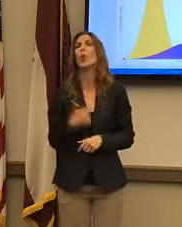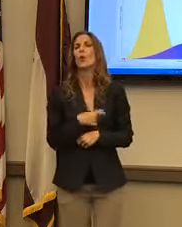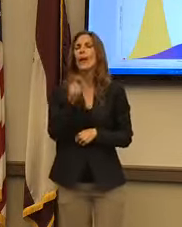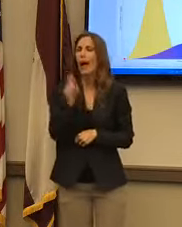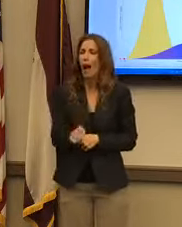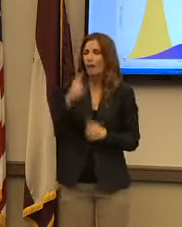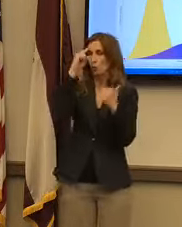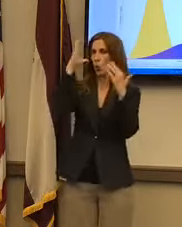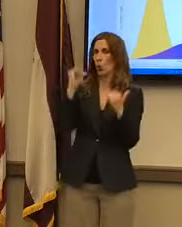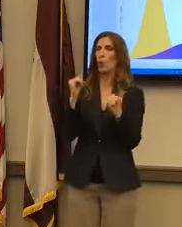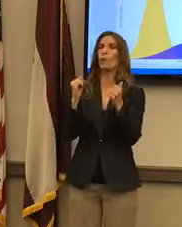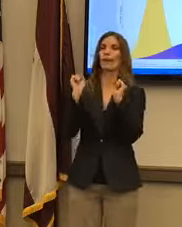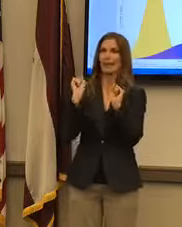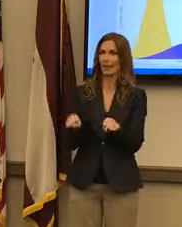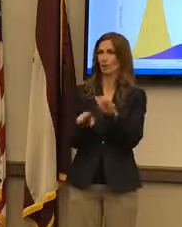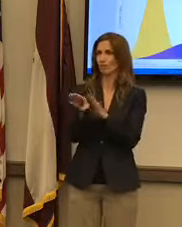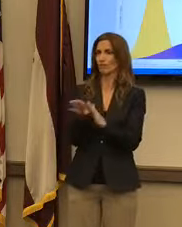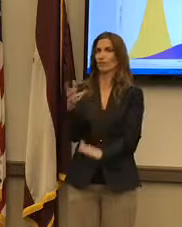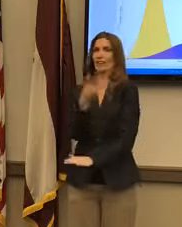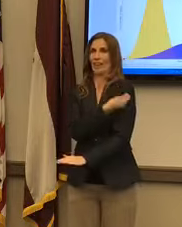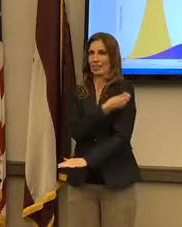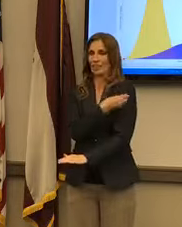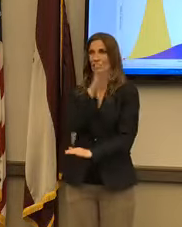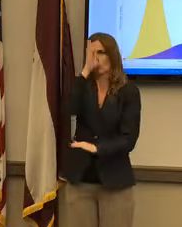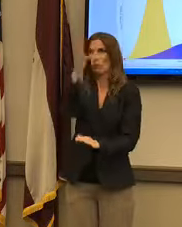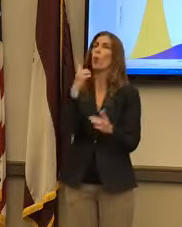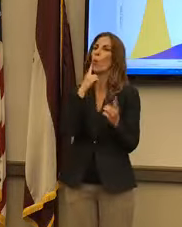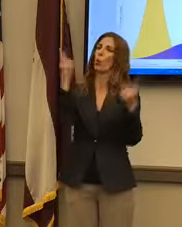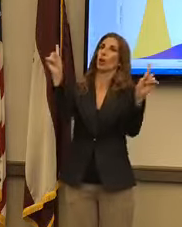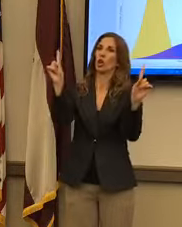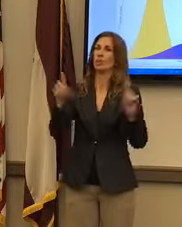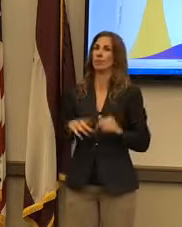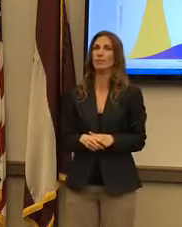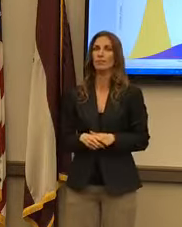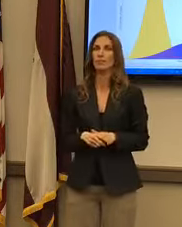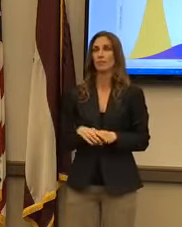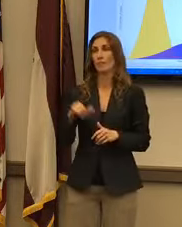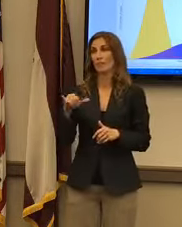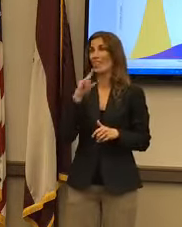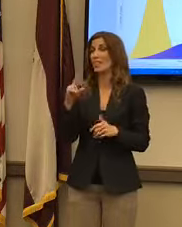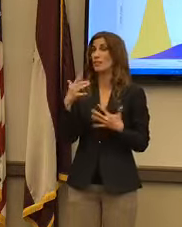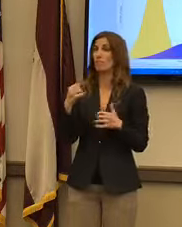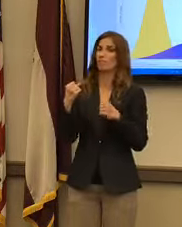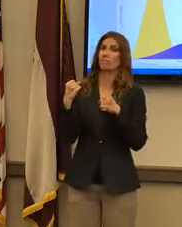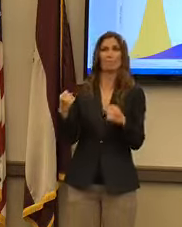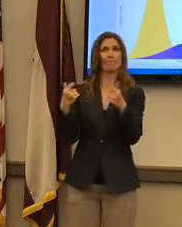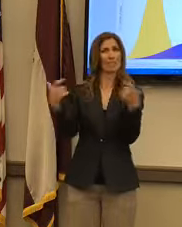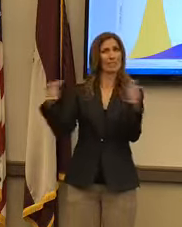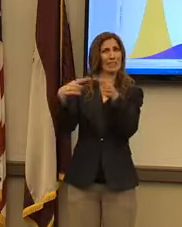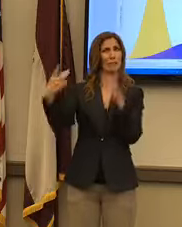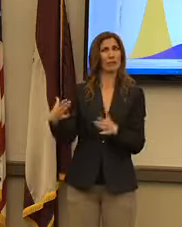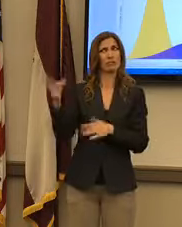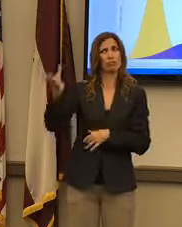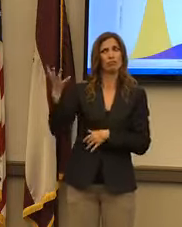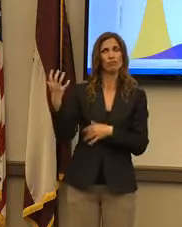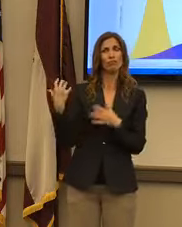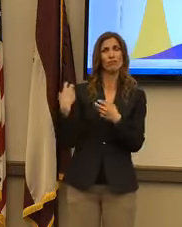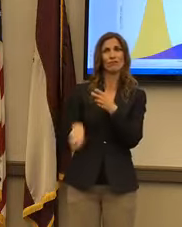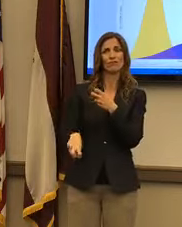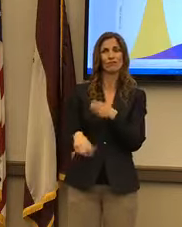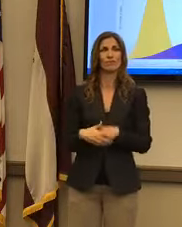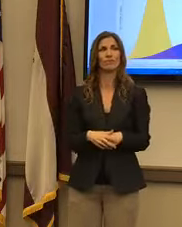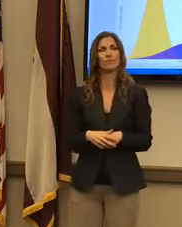a vaccine is found that works this is a mighty foe [Reporter] with what you just